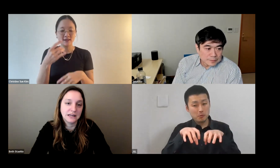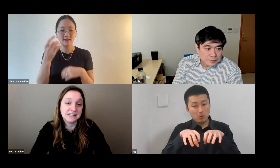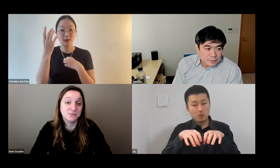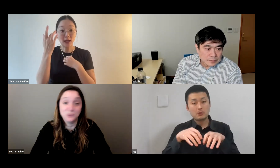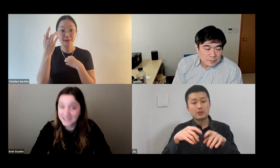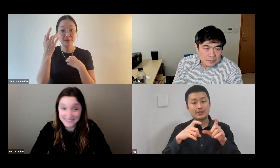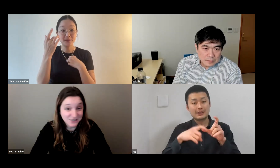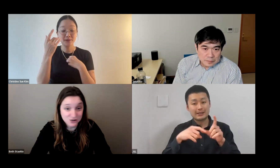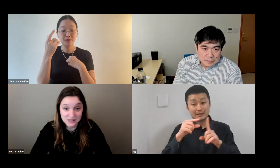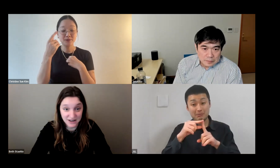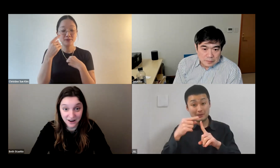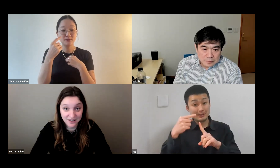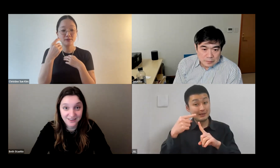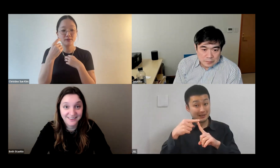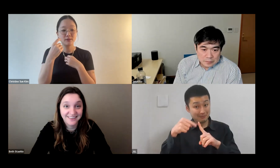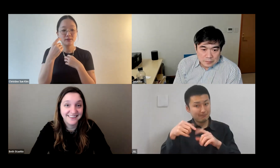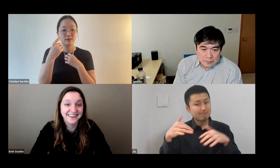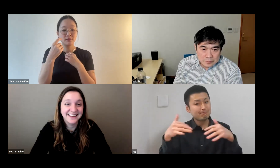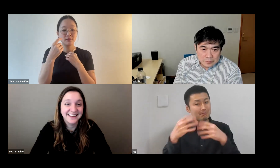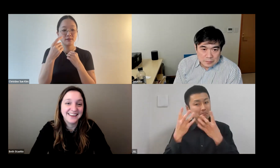is really interesting